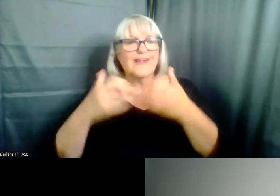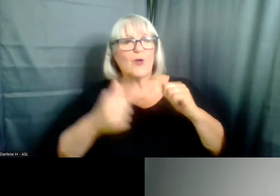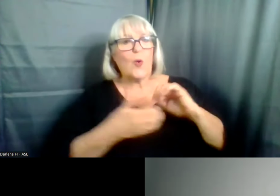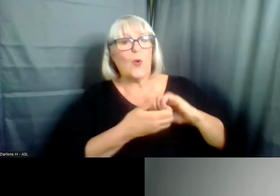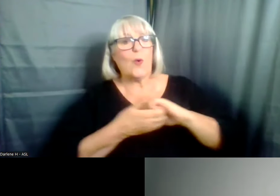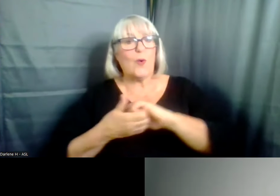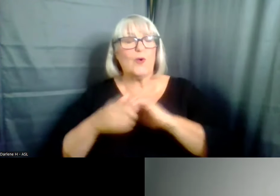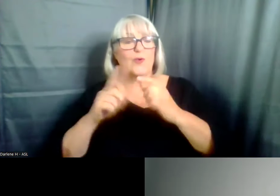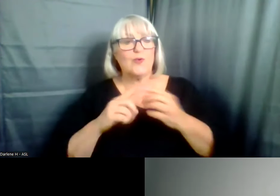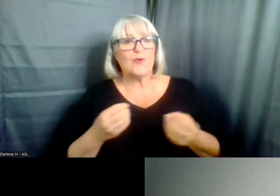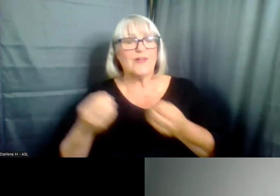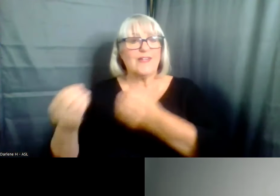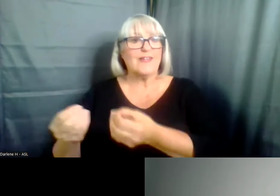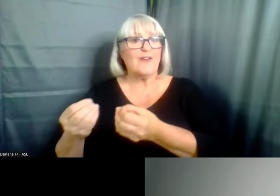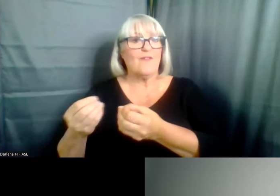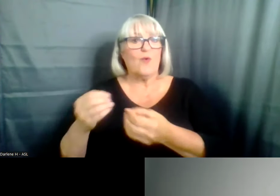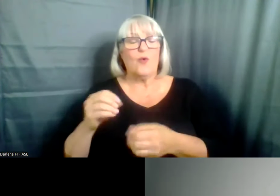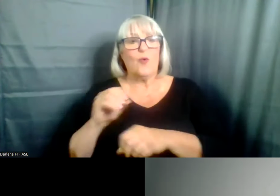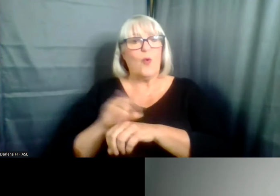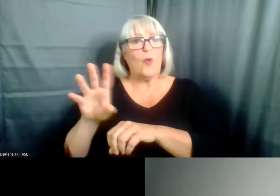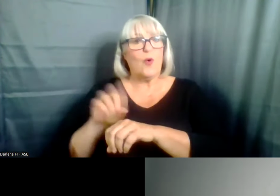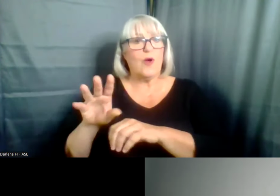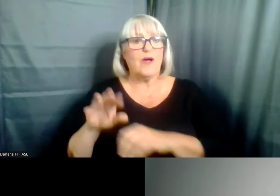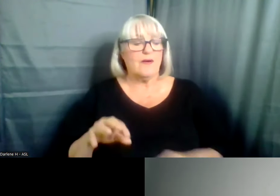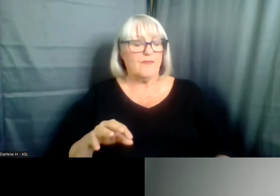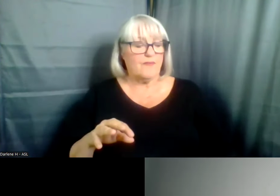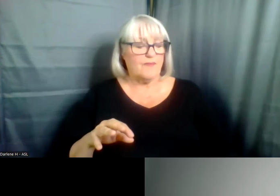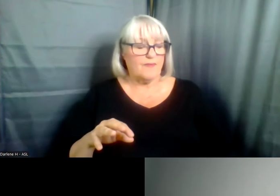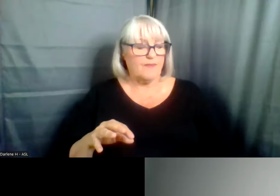So, that is, I feel a fairly unique solution